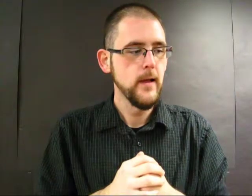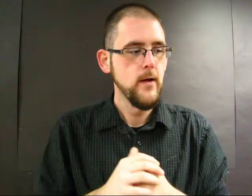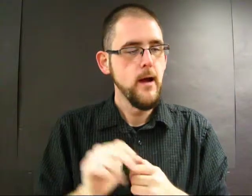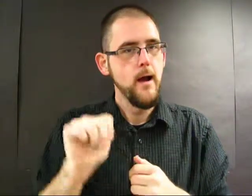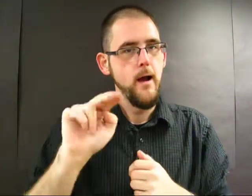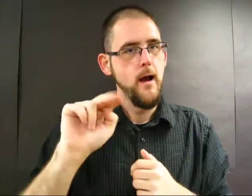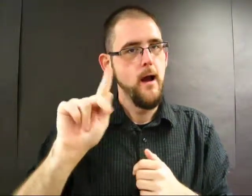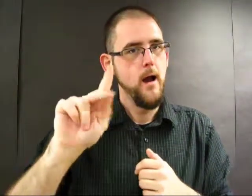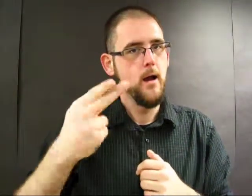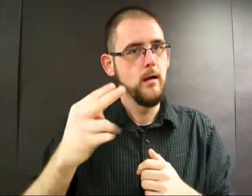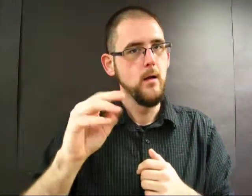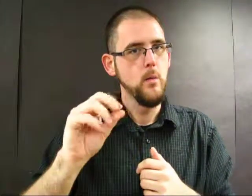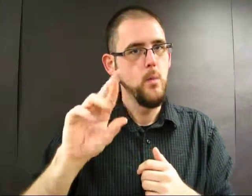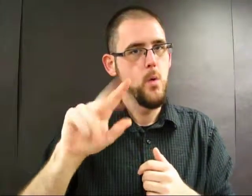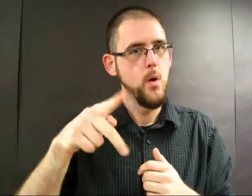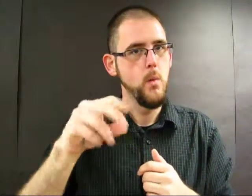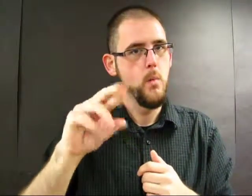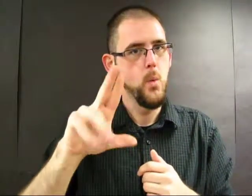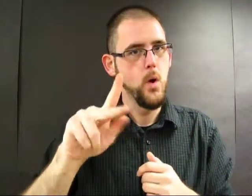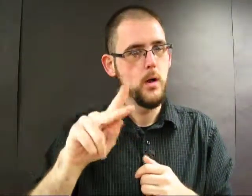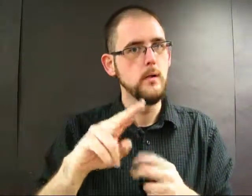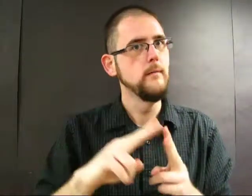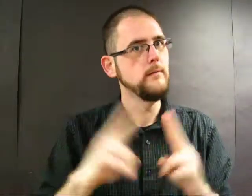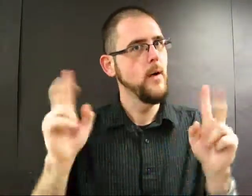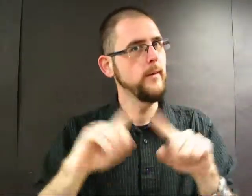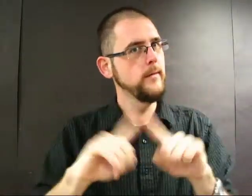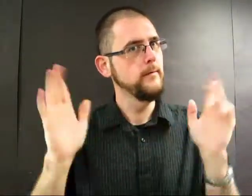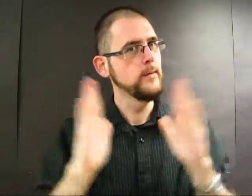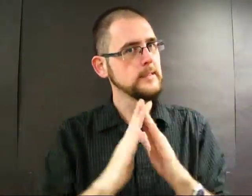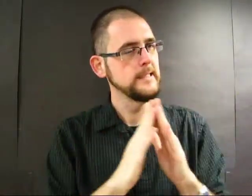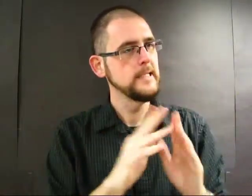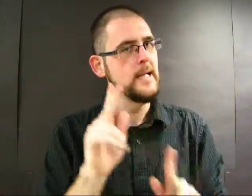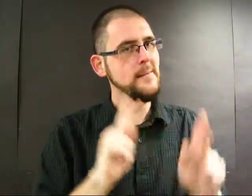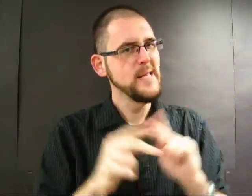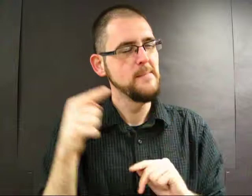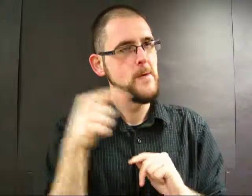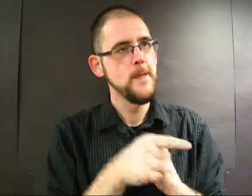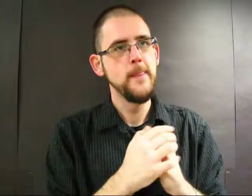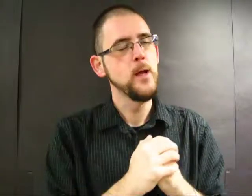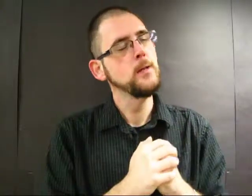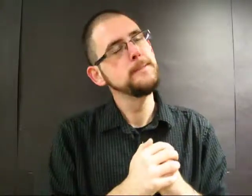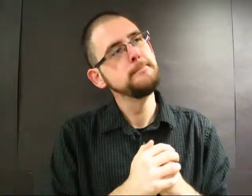Ankh-Morpork is a very different city. The people there ....